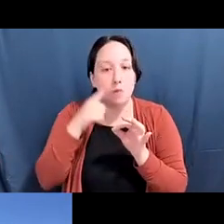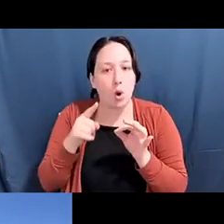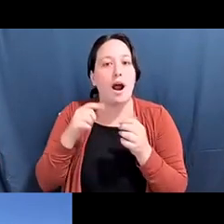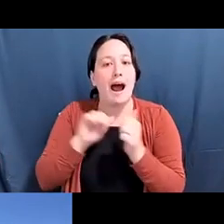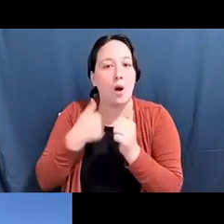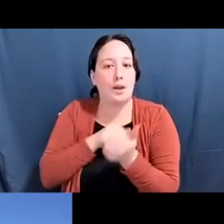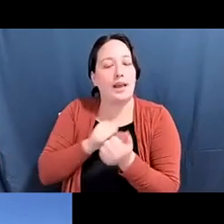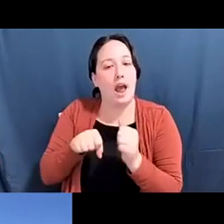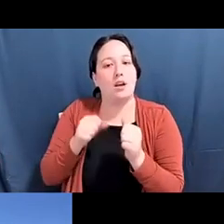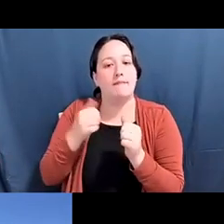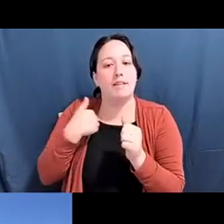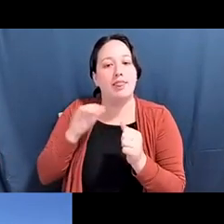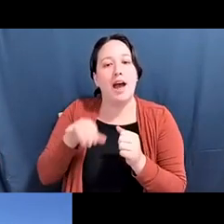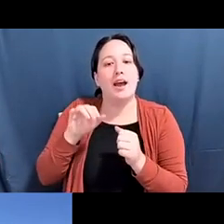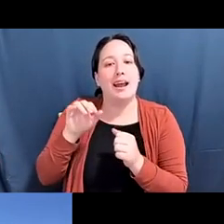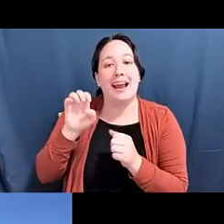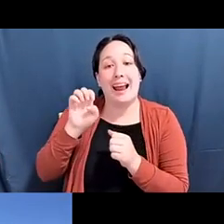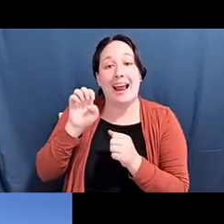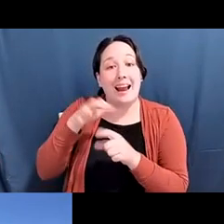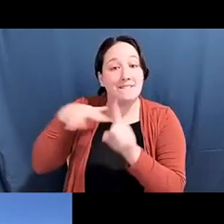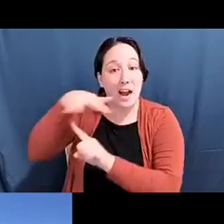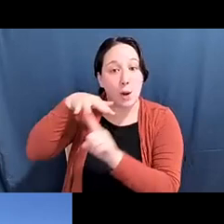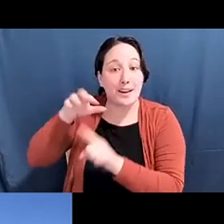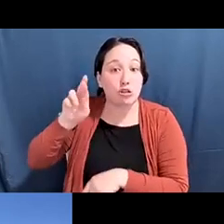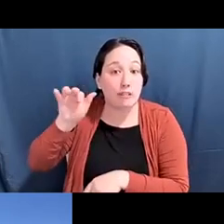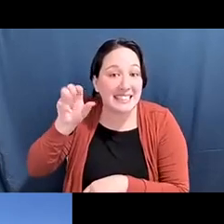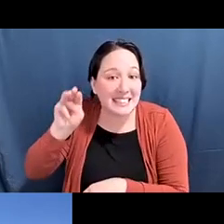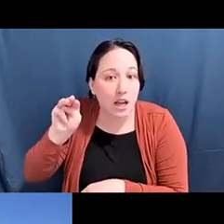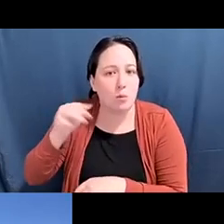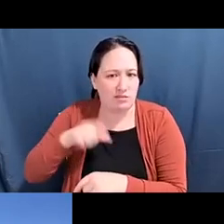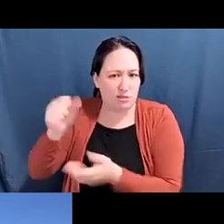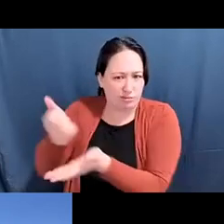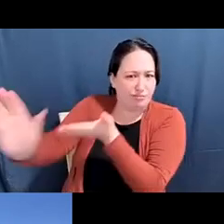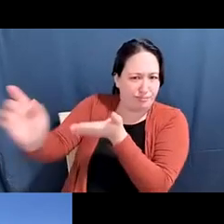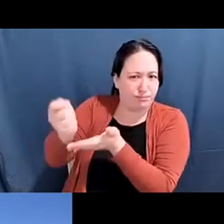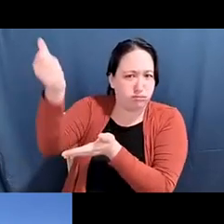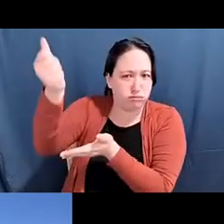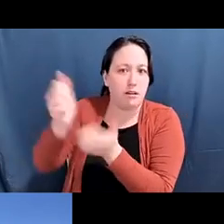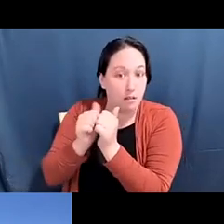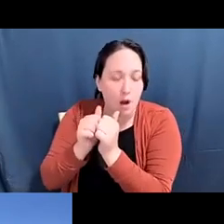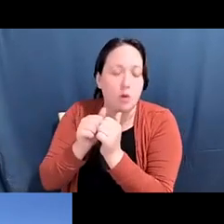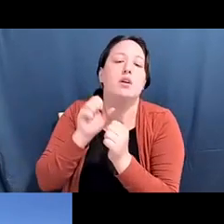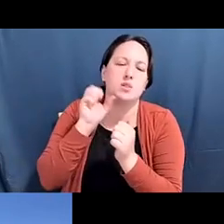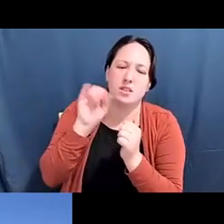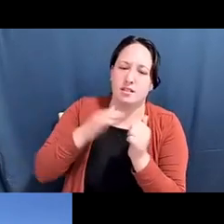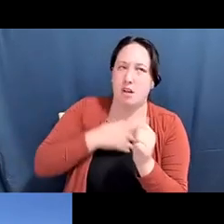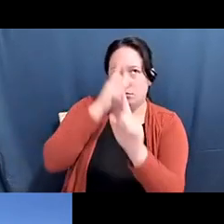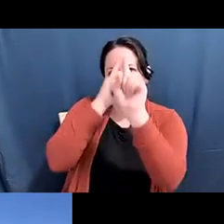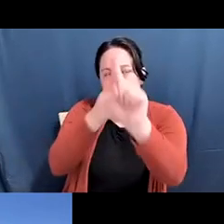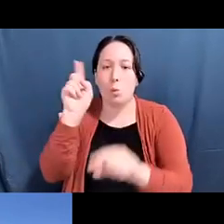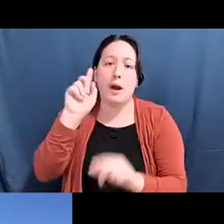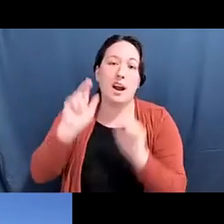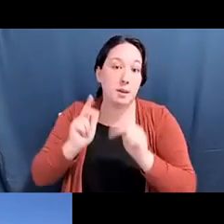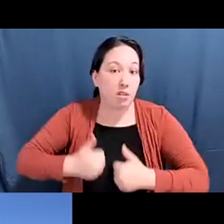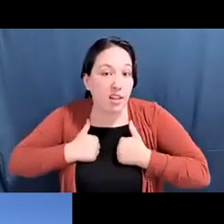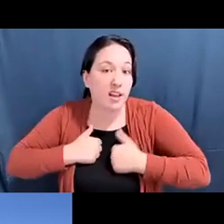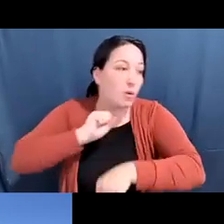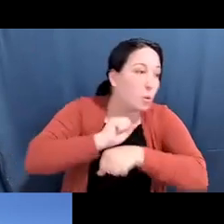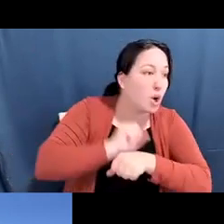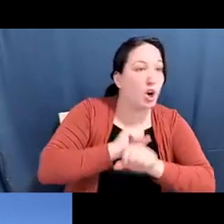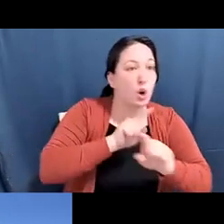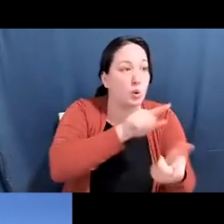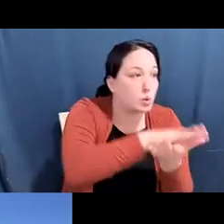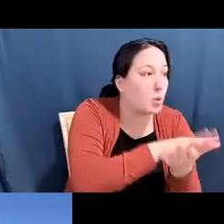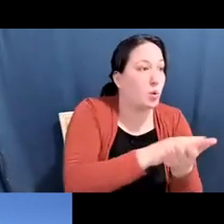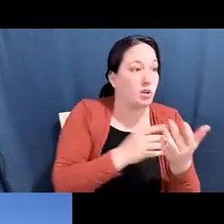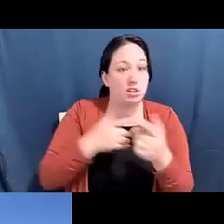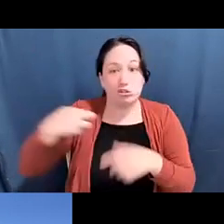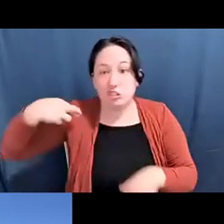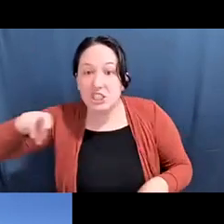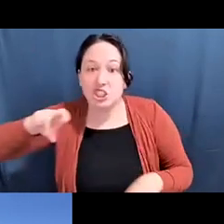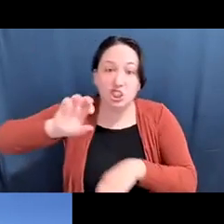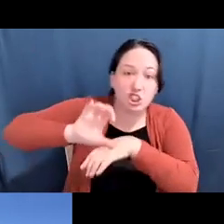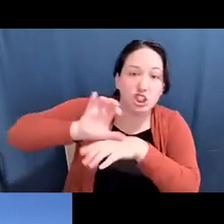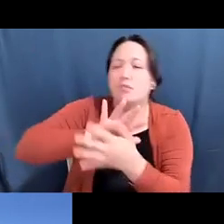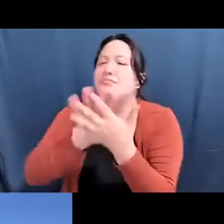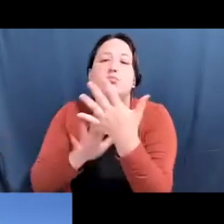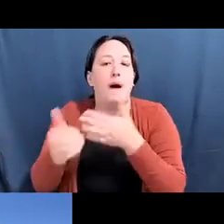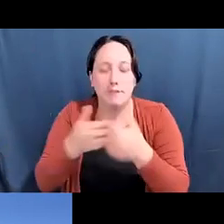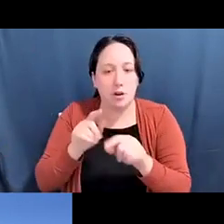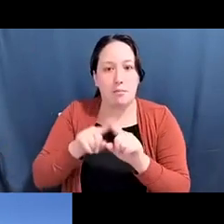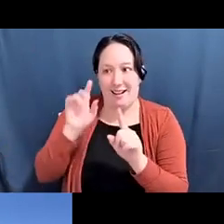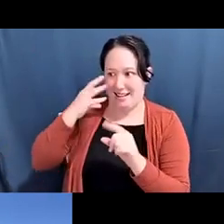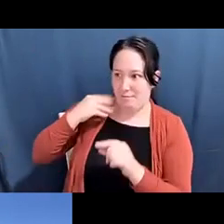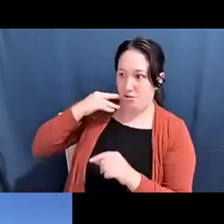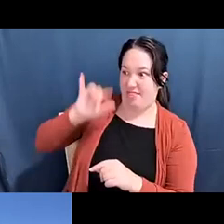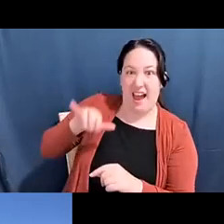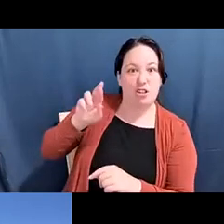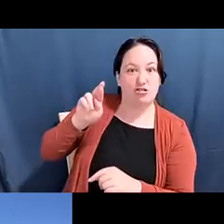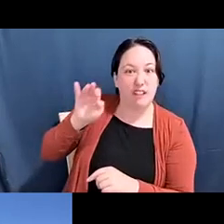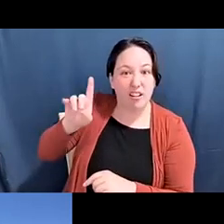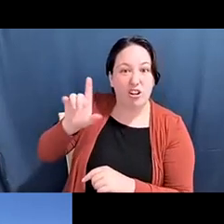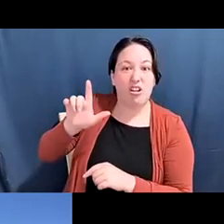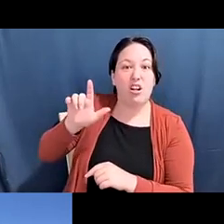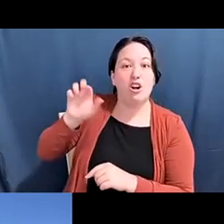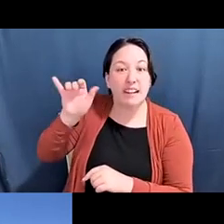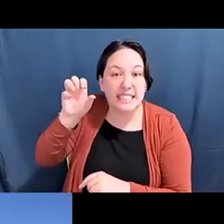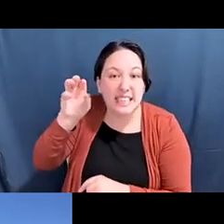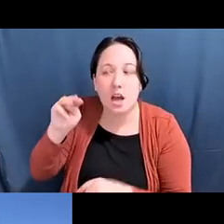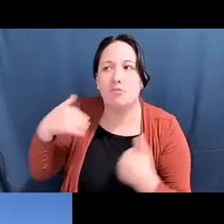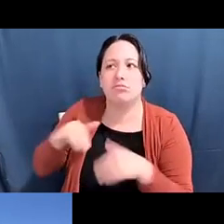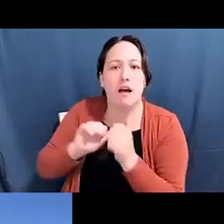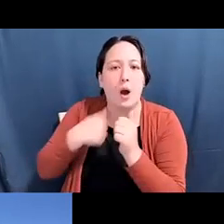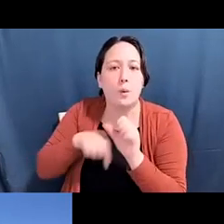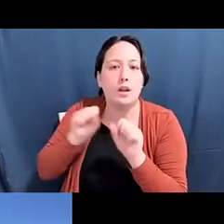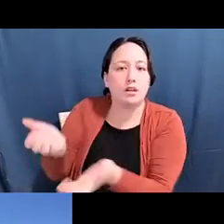pam tau lee: Here, and around the world, and environmental racism, where people live, work, go to school play and engage in spiritual practices. So that's a little bit about me and an introduce... introduction of how I got involved.